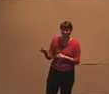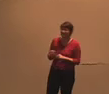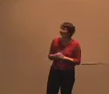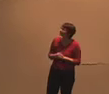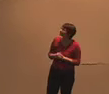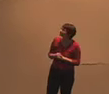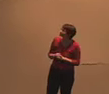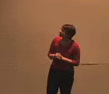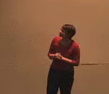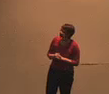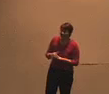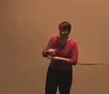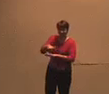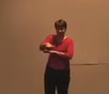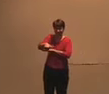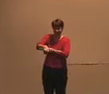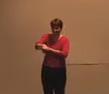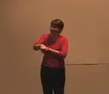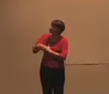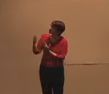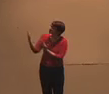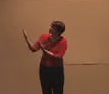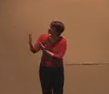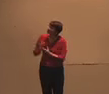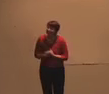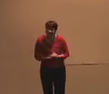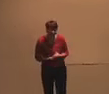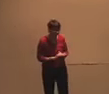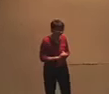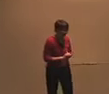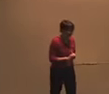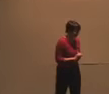In the evening, like this.